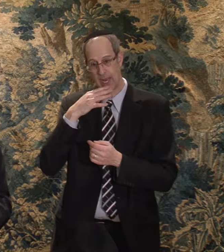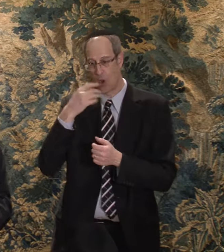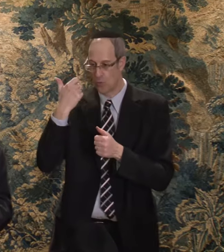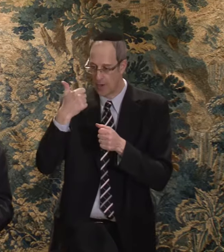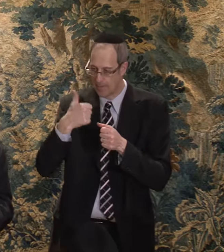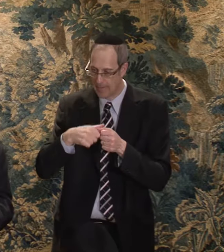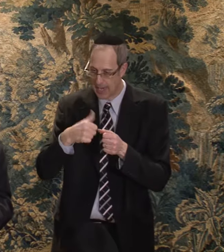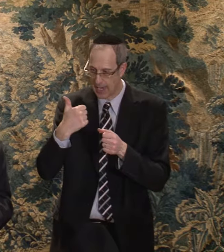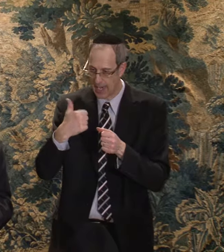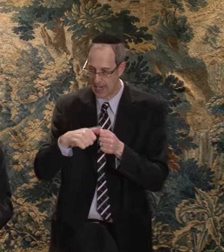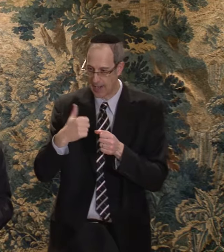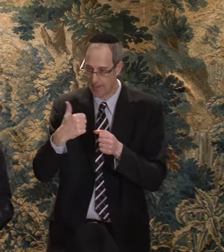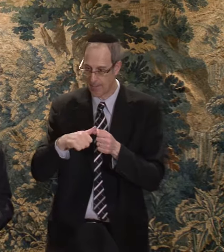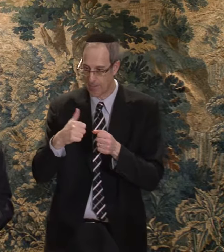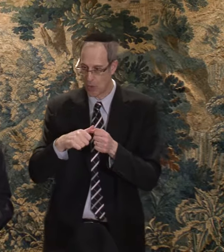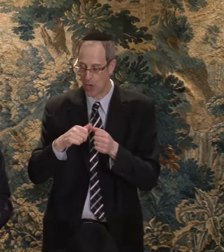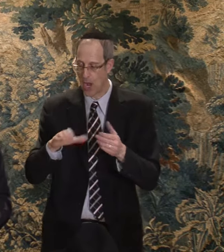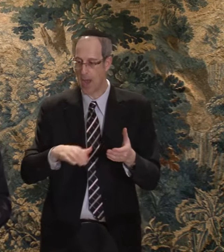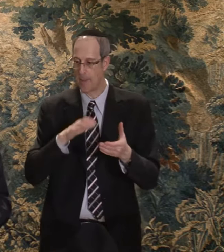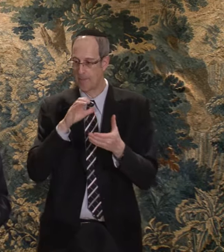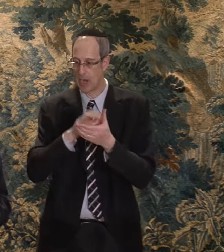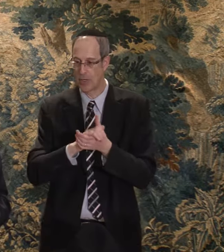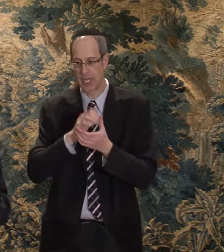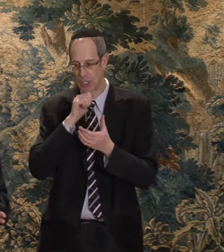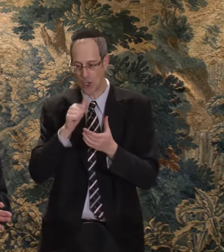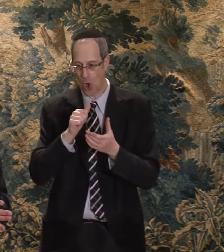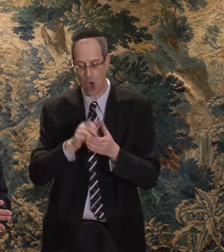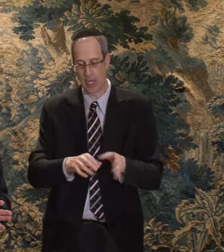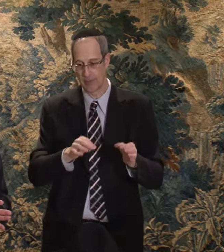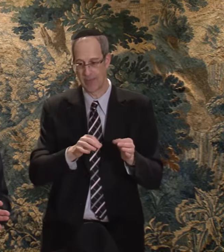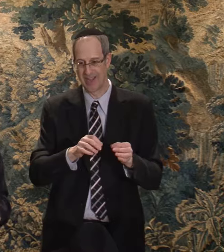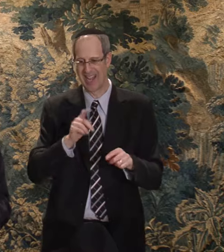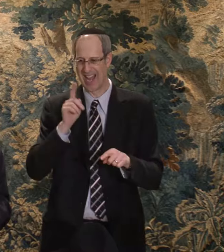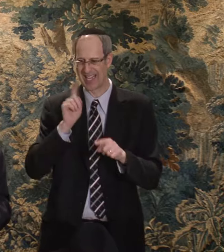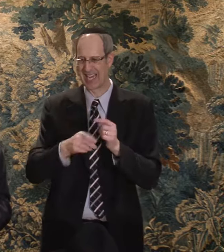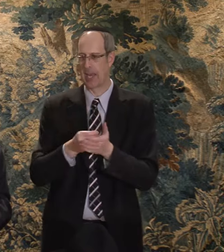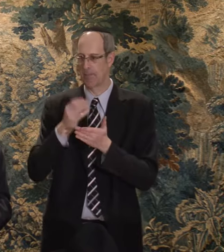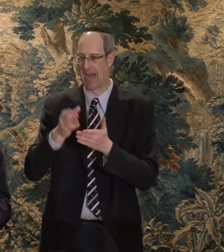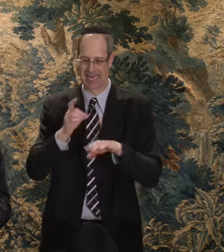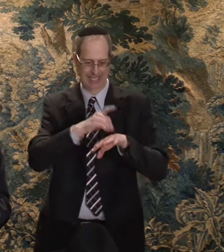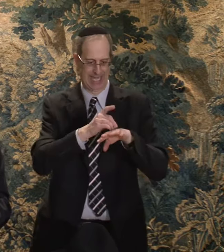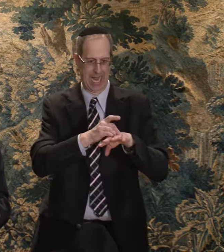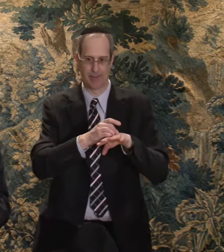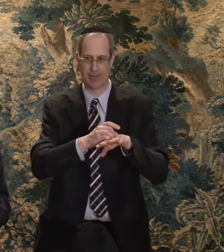in marriage it's not the big things you can't buy a diamond every night and you